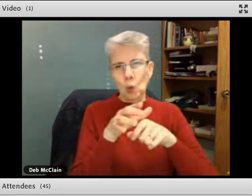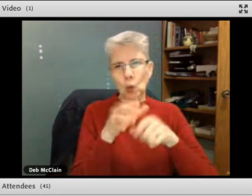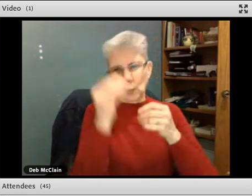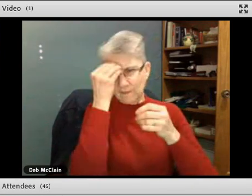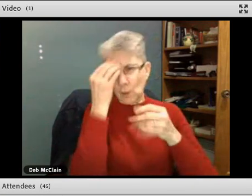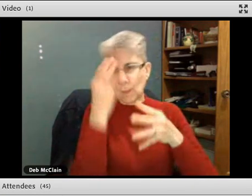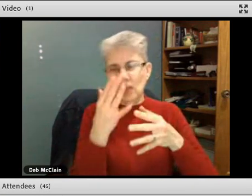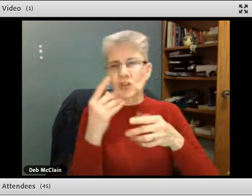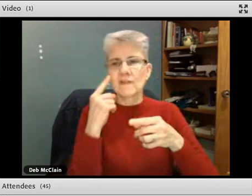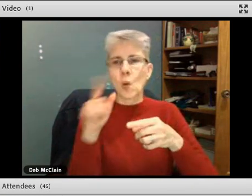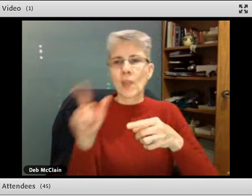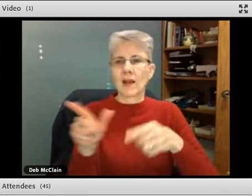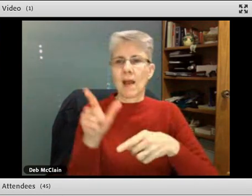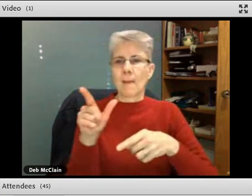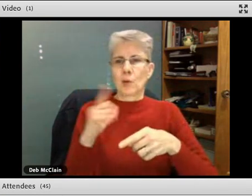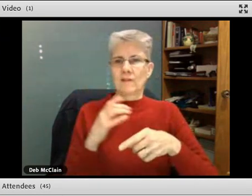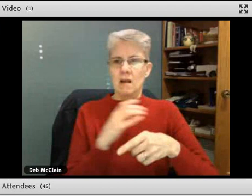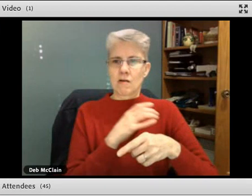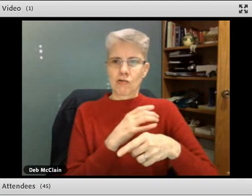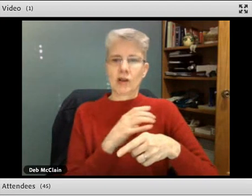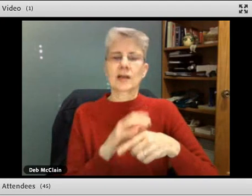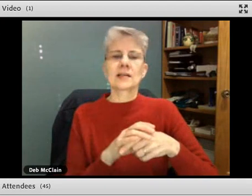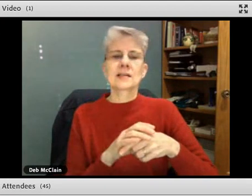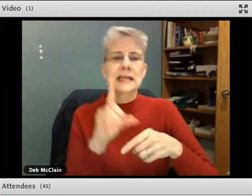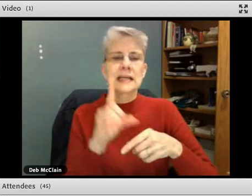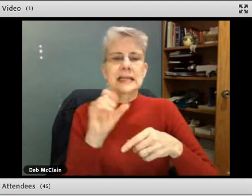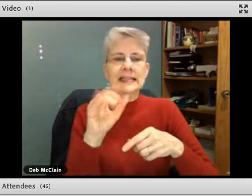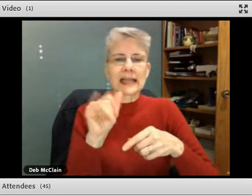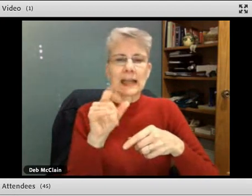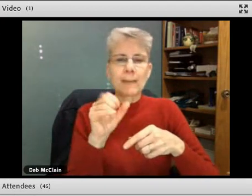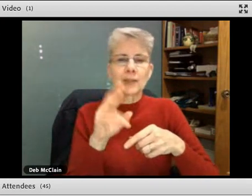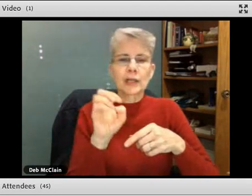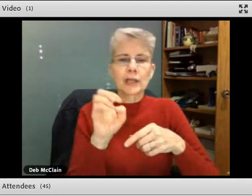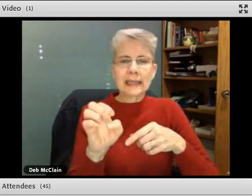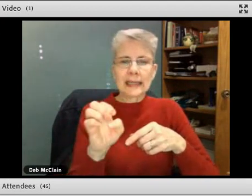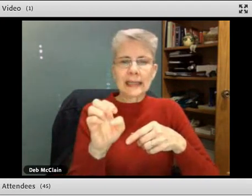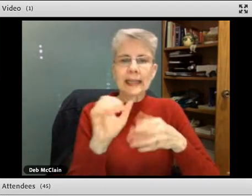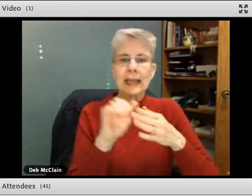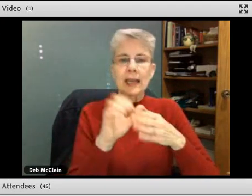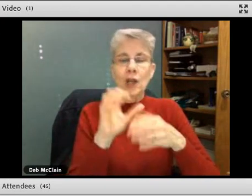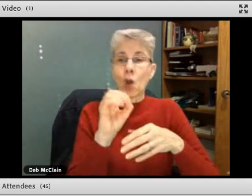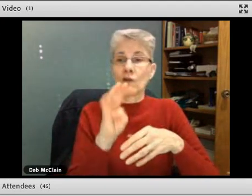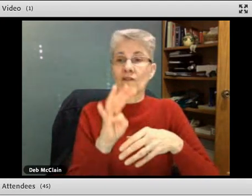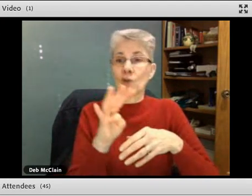Delimiter E, as I said -- The delimiter E in the 040 represents the content standard